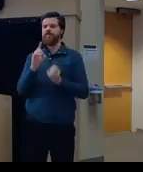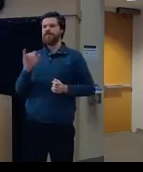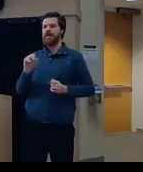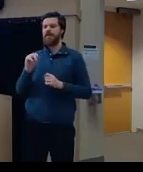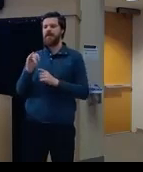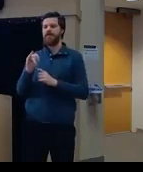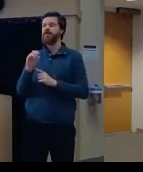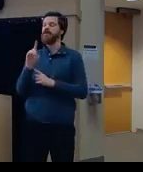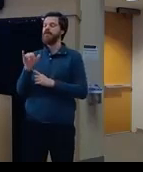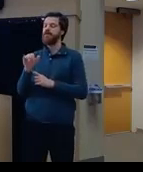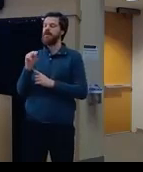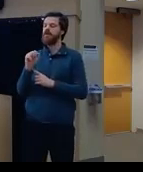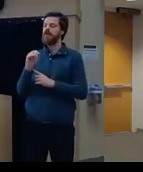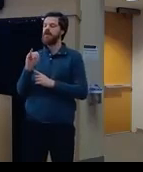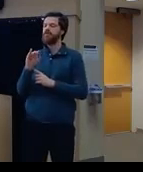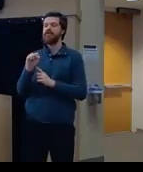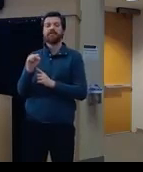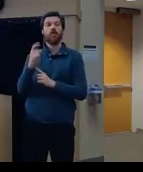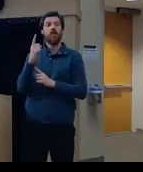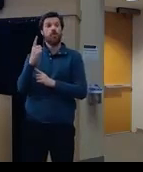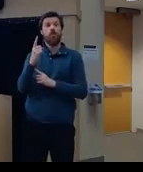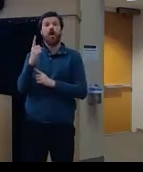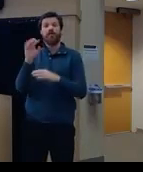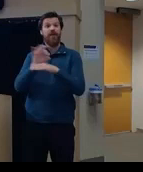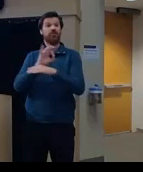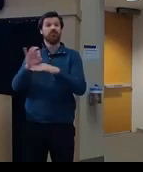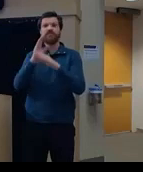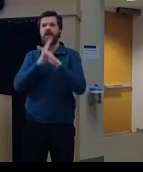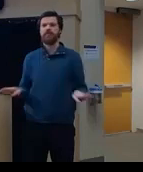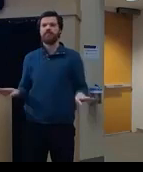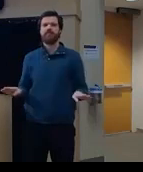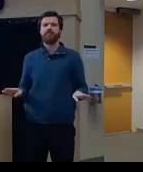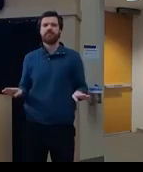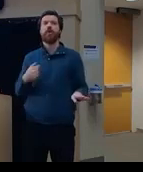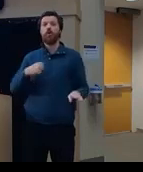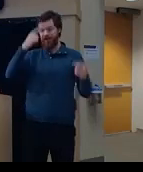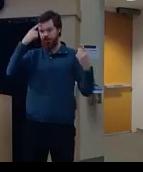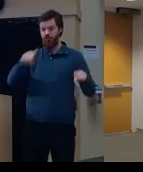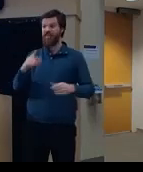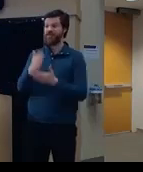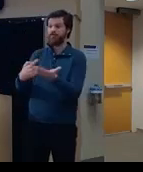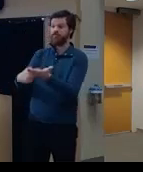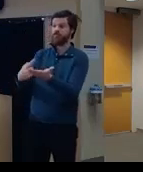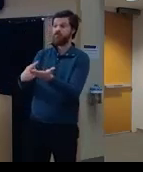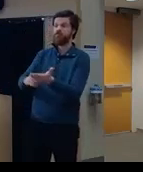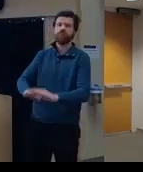and part of that dysfunctional Dynamic is silence that we've agreed not to have certain discussions